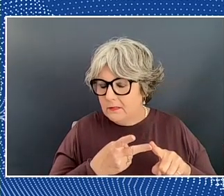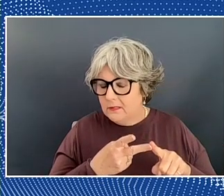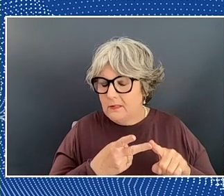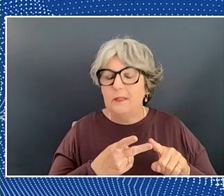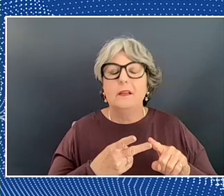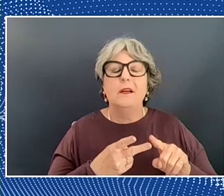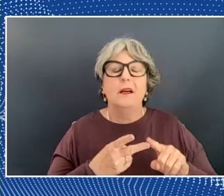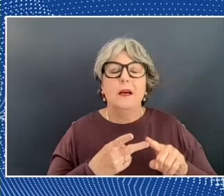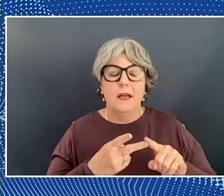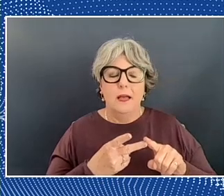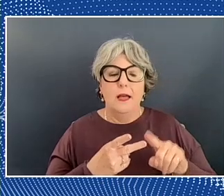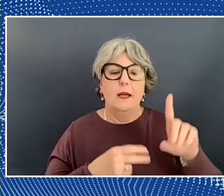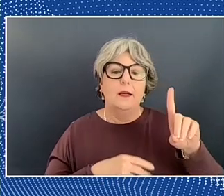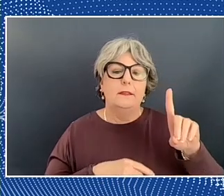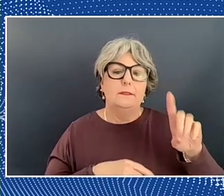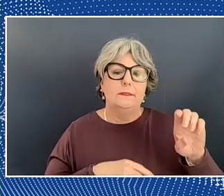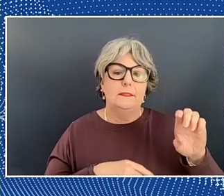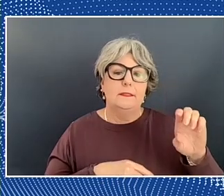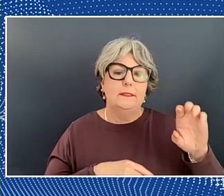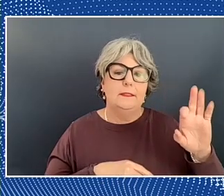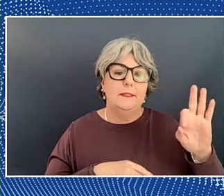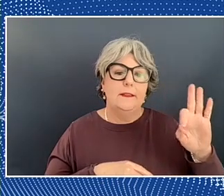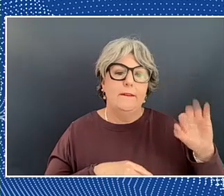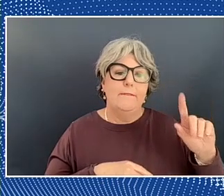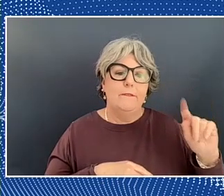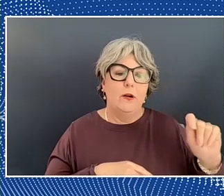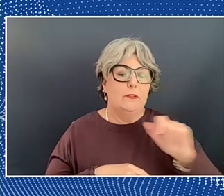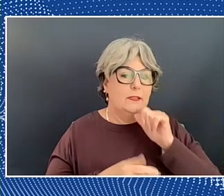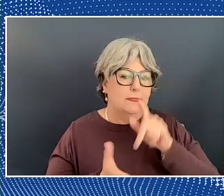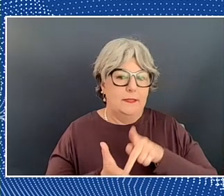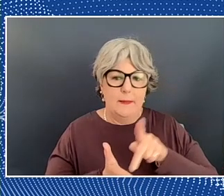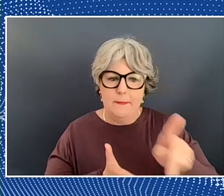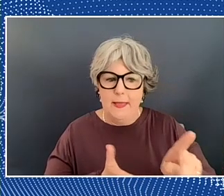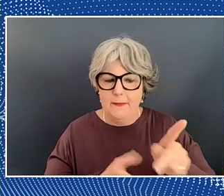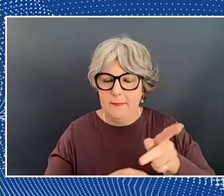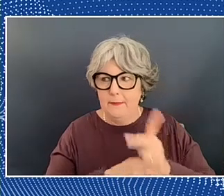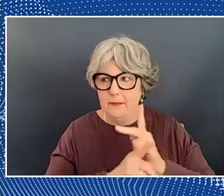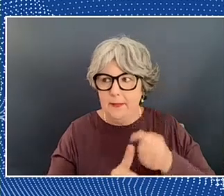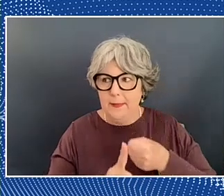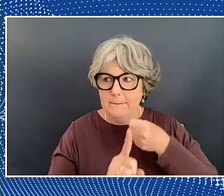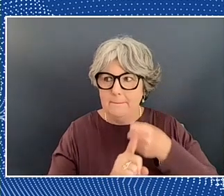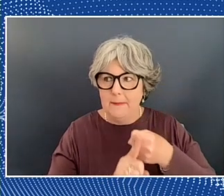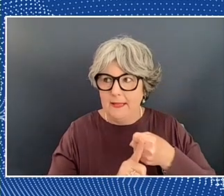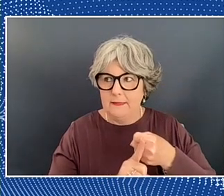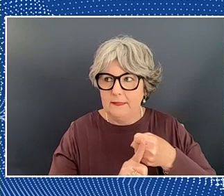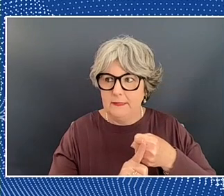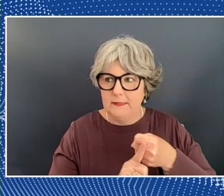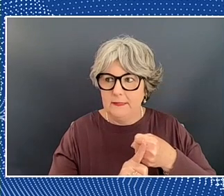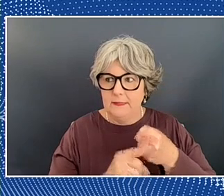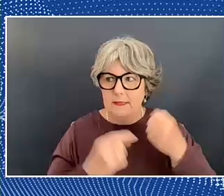And the result of defaulting on my loans impacted me in ways that I didn't know that it would.